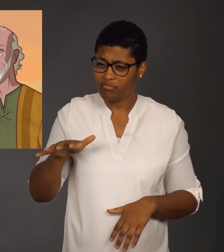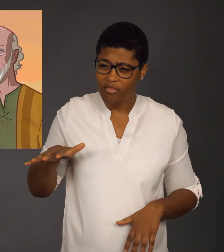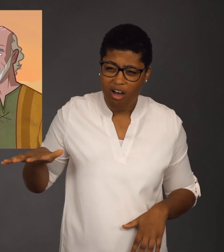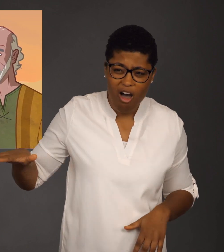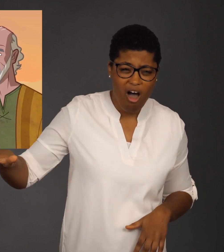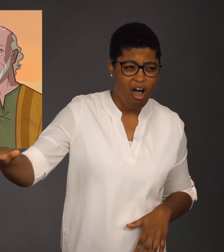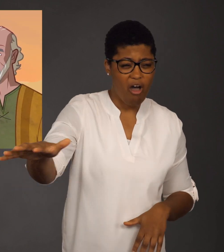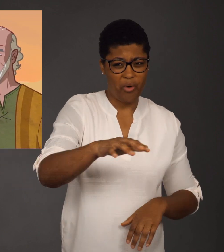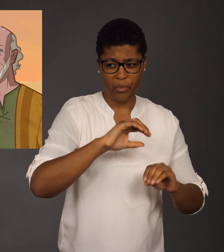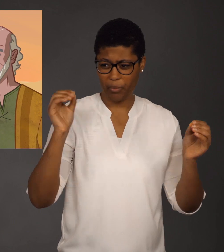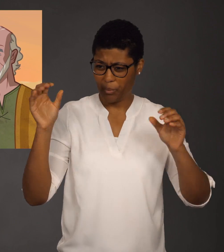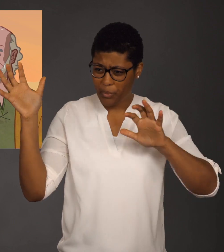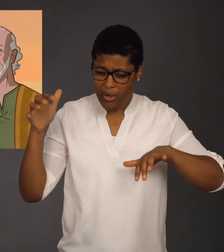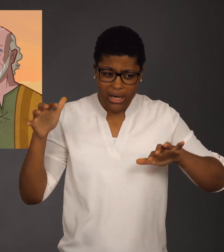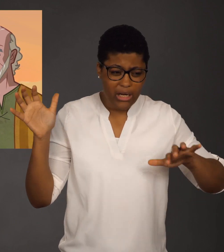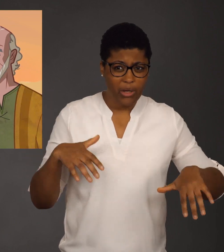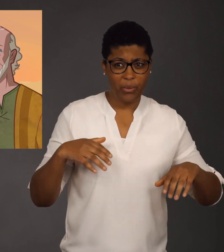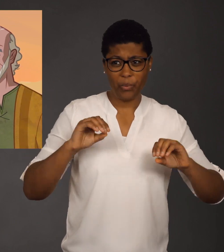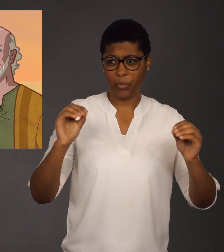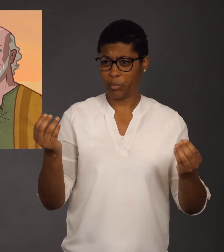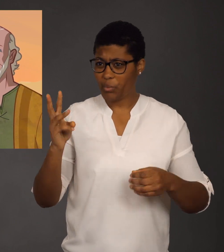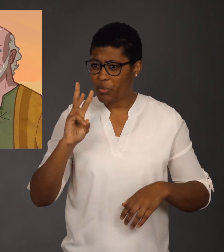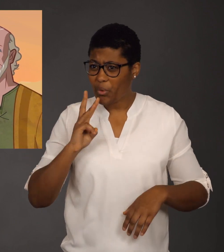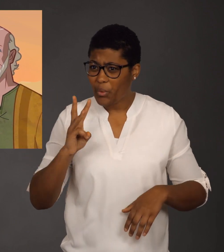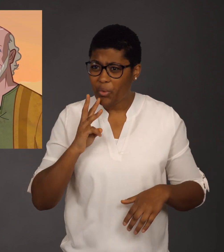Elijah invited all the people to the top of a mountain.